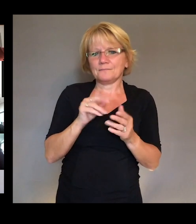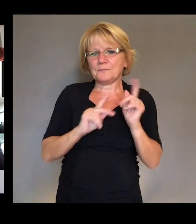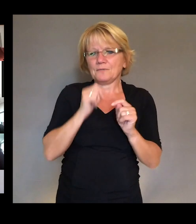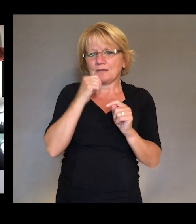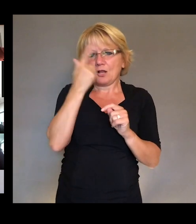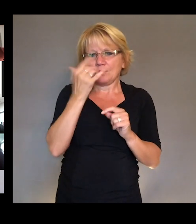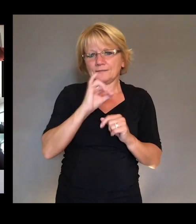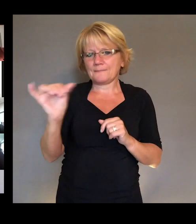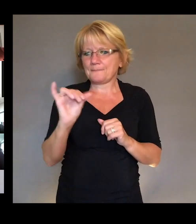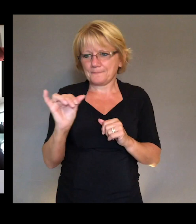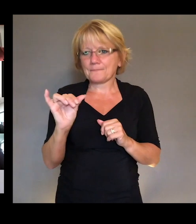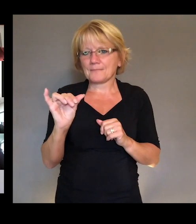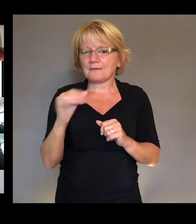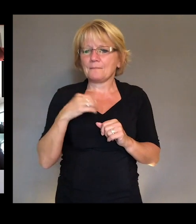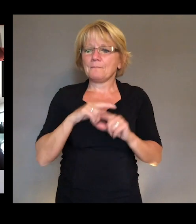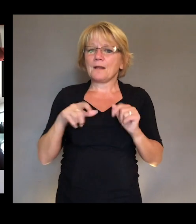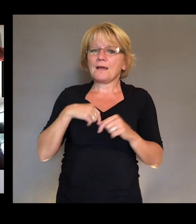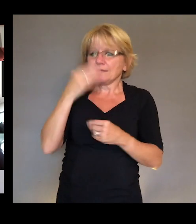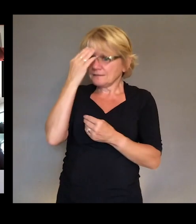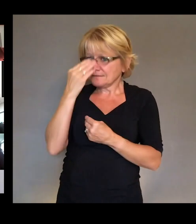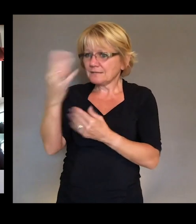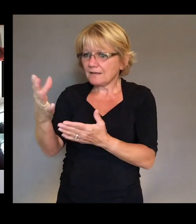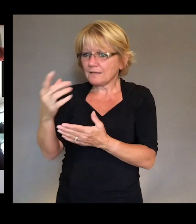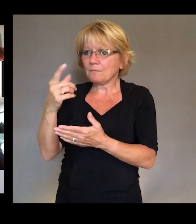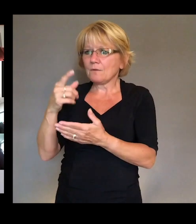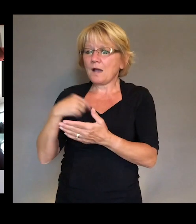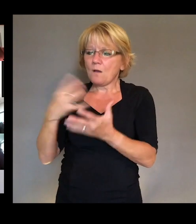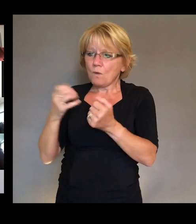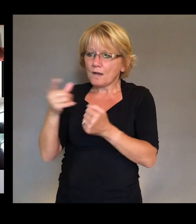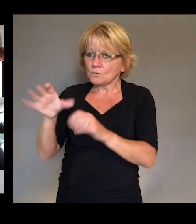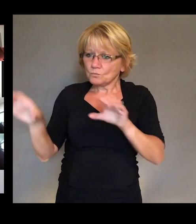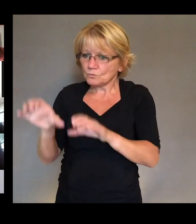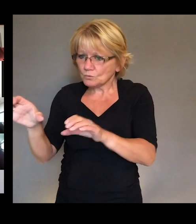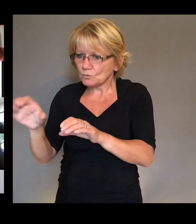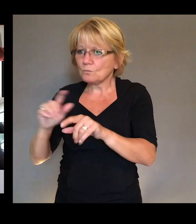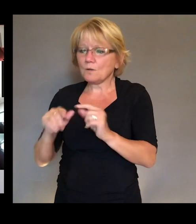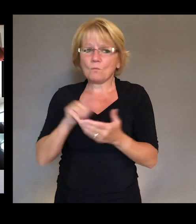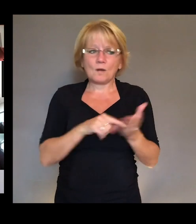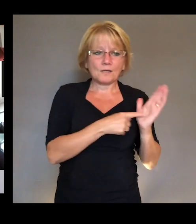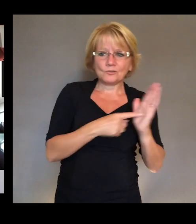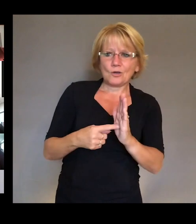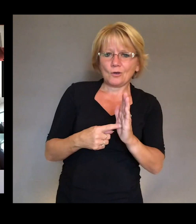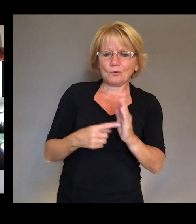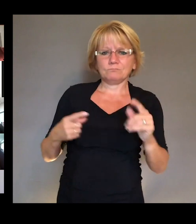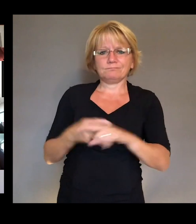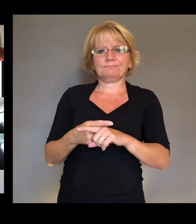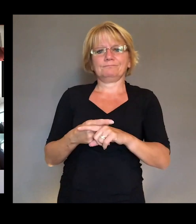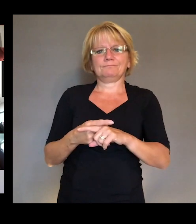who do not come from similar experiences like them, what I'm telling them I want them to do and what I'm showing them are completely different things.